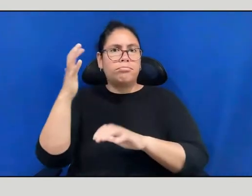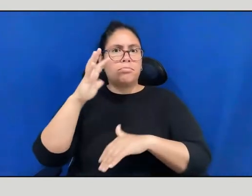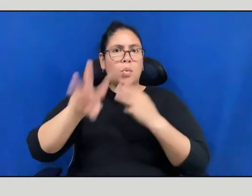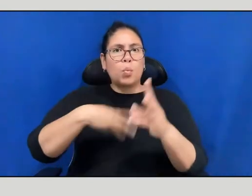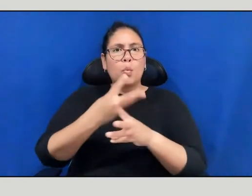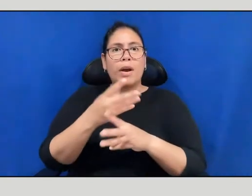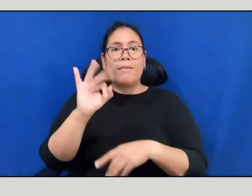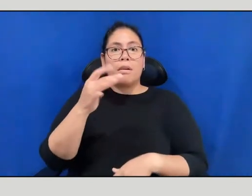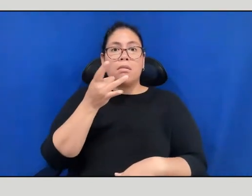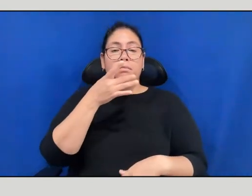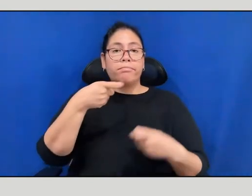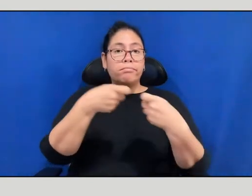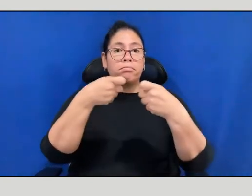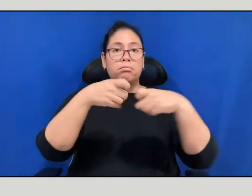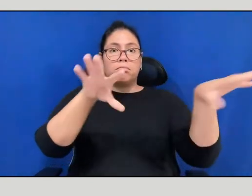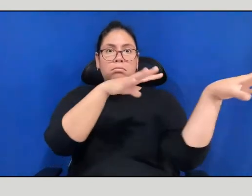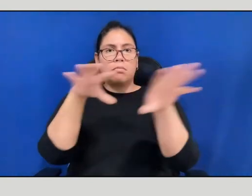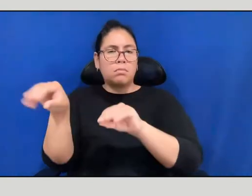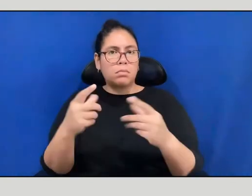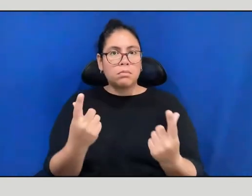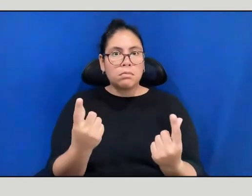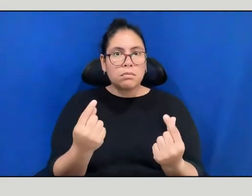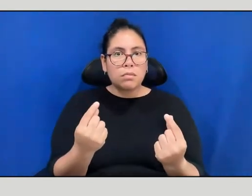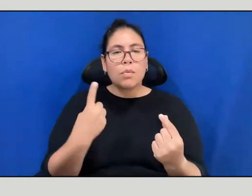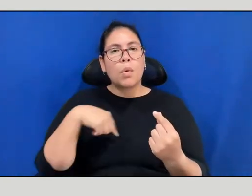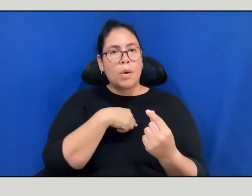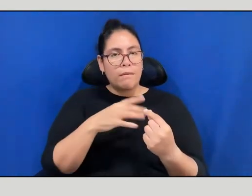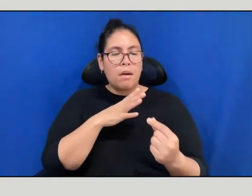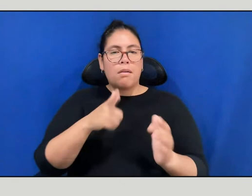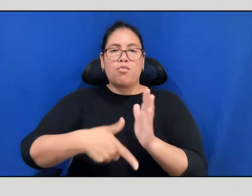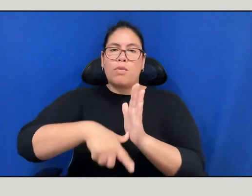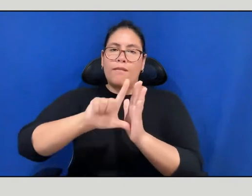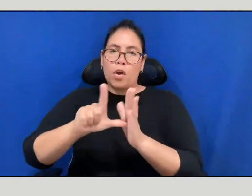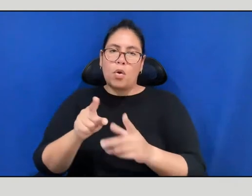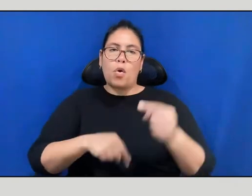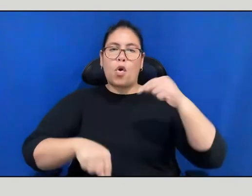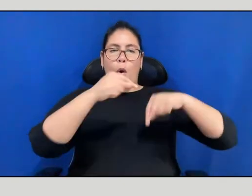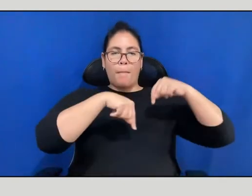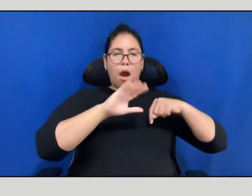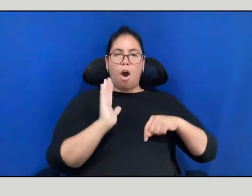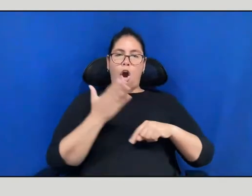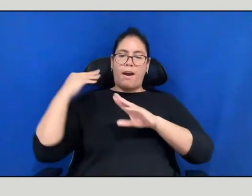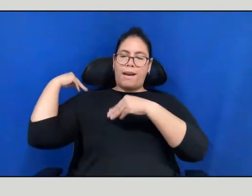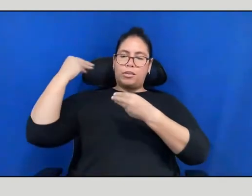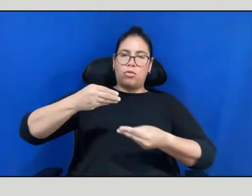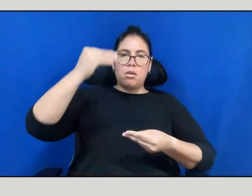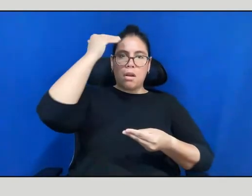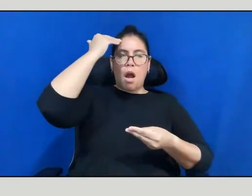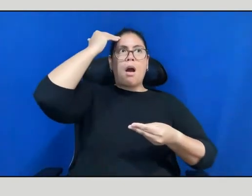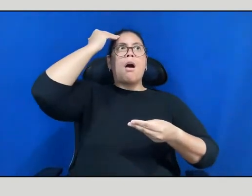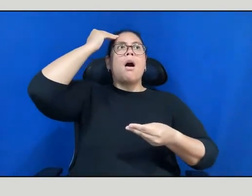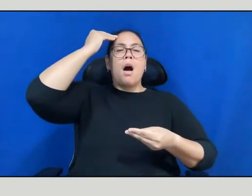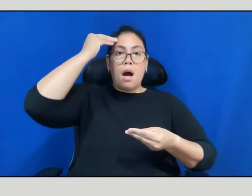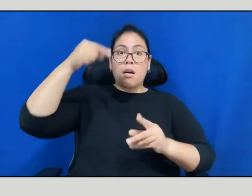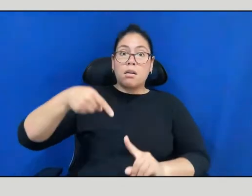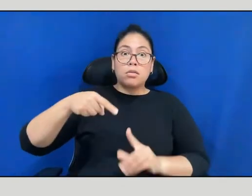So we recur, we go back to our ancestral knowledge, and we start again with fire, and then remember that after Maria,